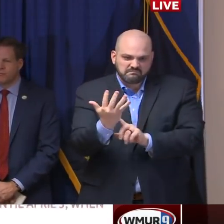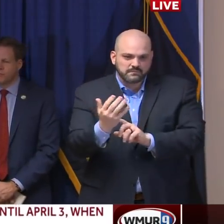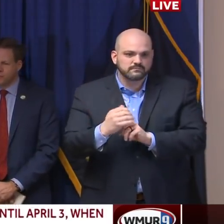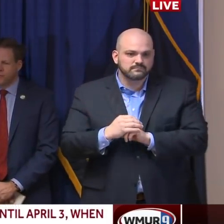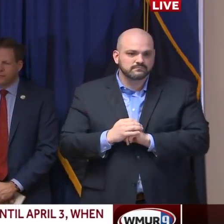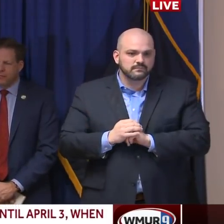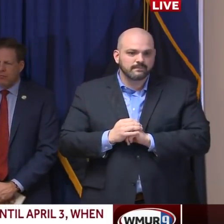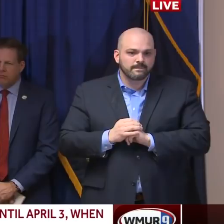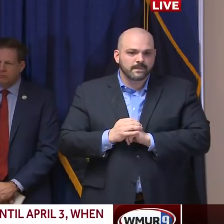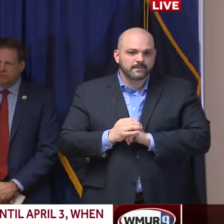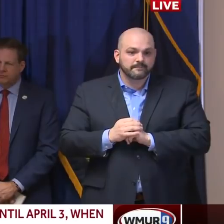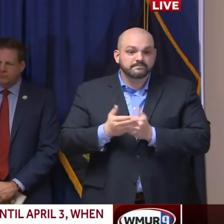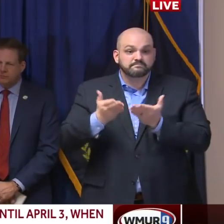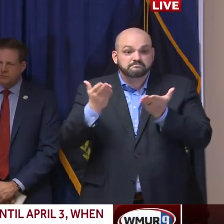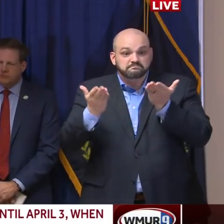SCHOOL ENVIRONMENT.